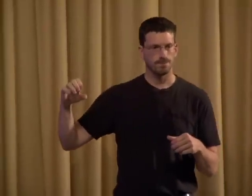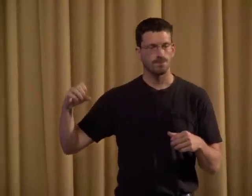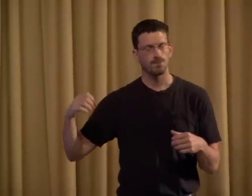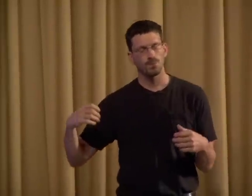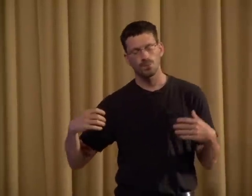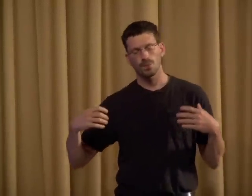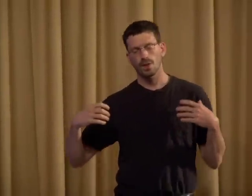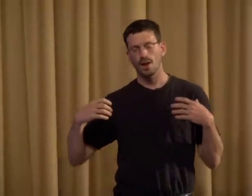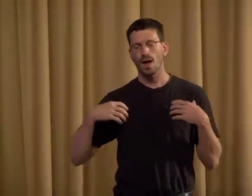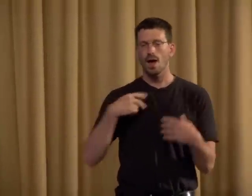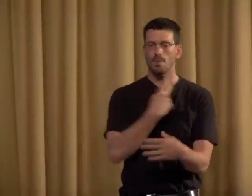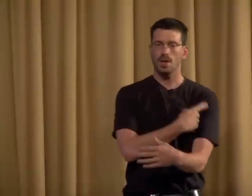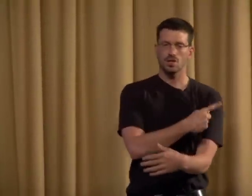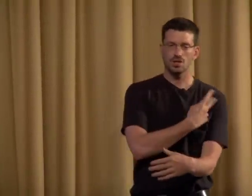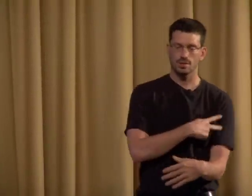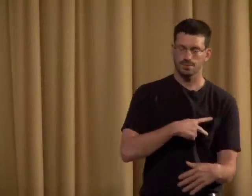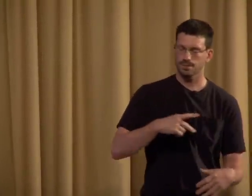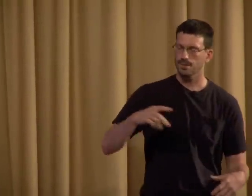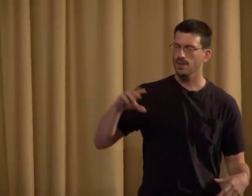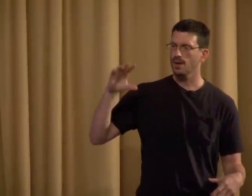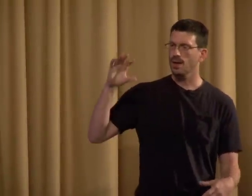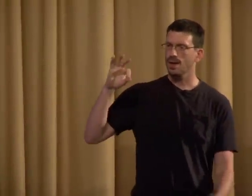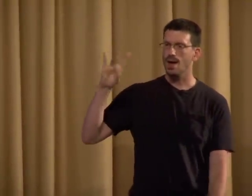Ten years later, I was living in New York City, working for a hospice. I had a patient, a 98 year old woman, and she had an enormous tumor in her intestines.